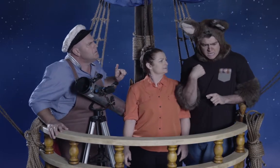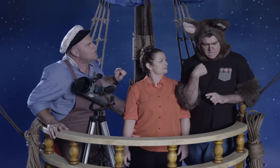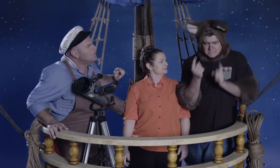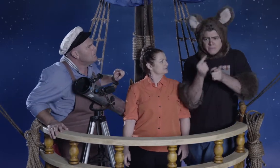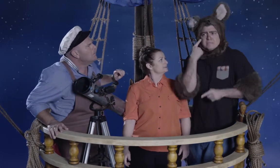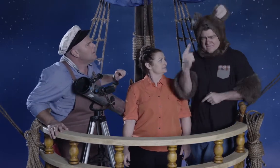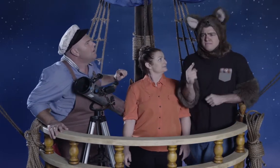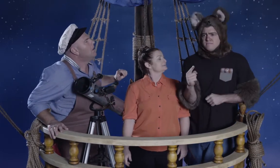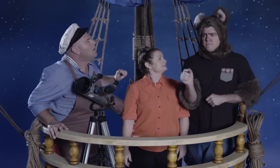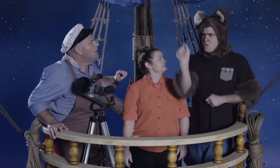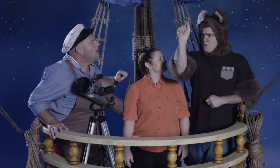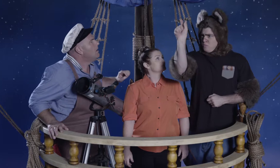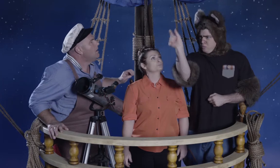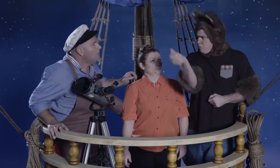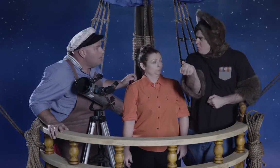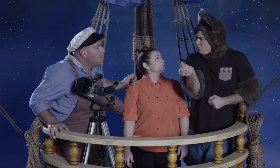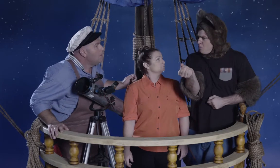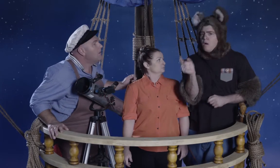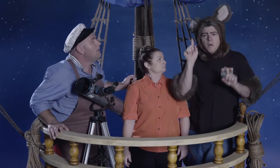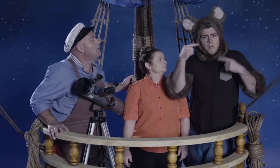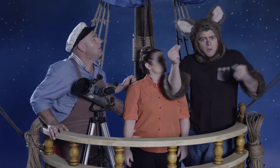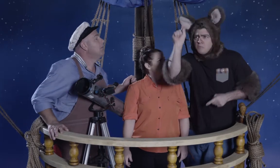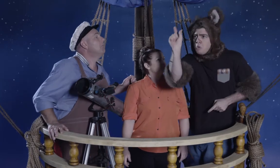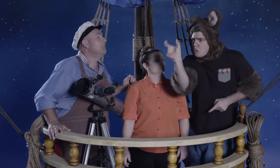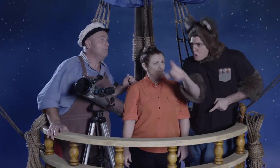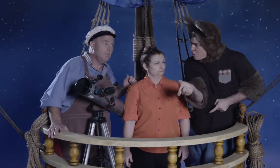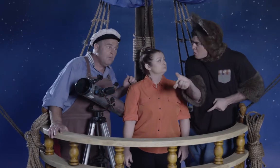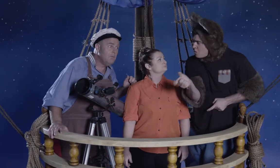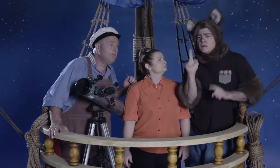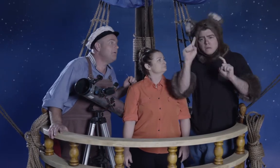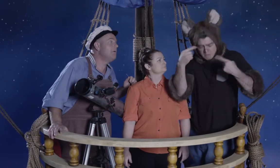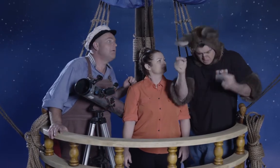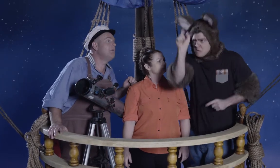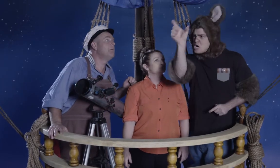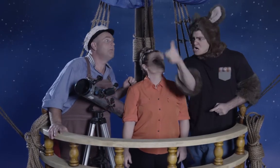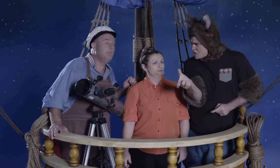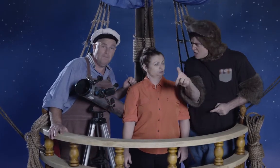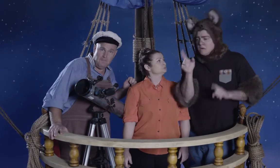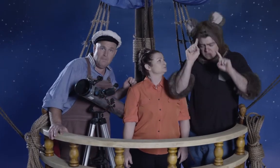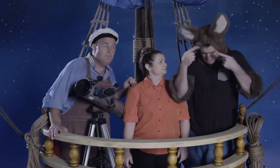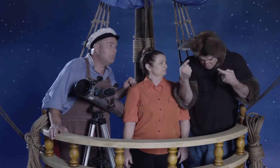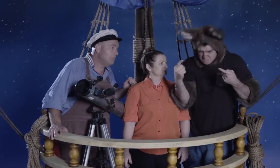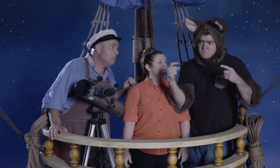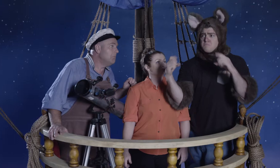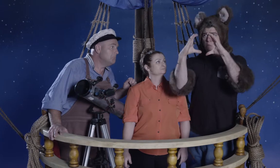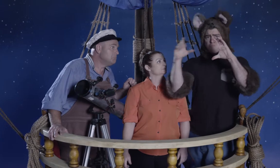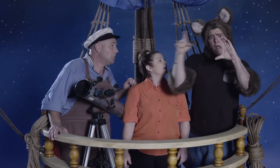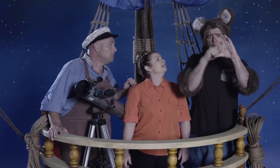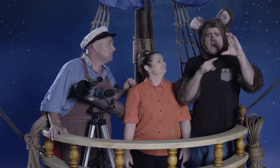Sometimes I'll see it as a little moon, and then the next night, it gets bigger, and the next night, gets bigger and bigger,